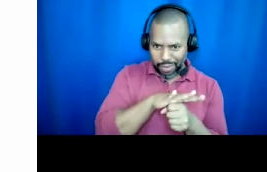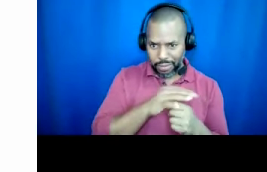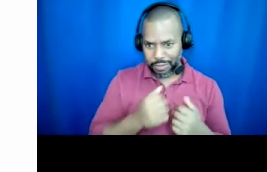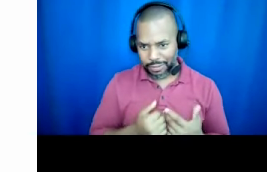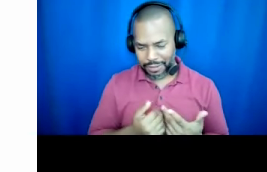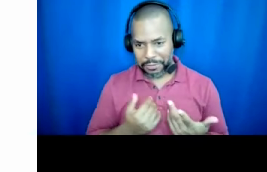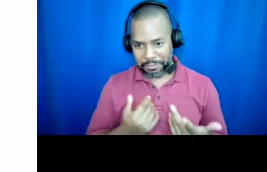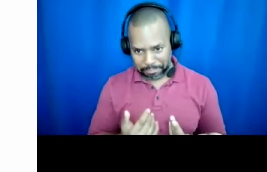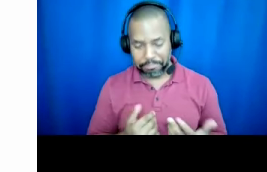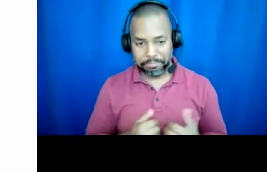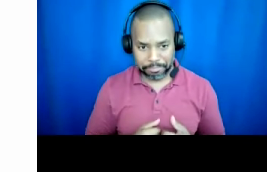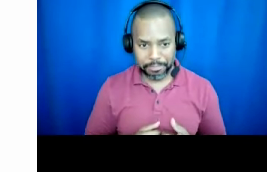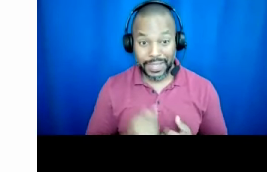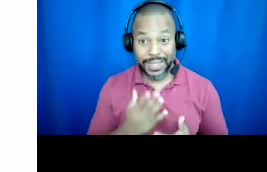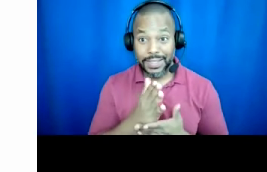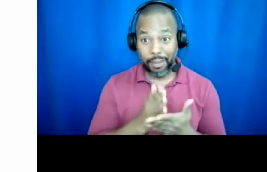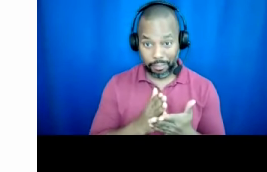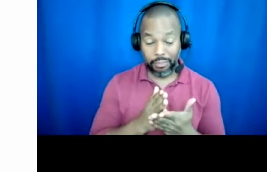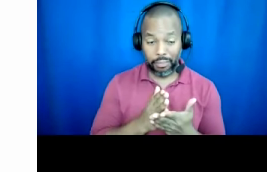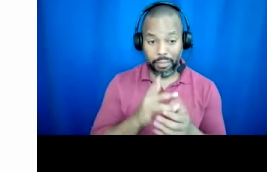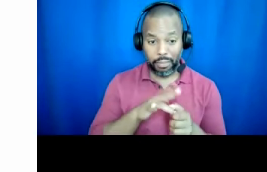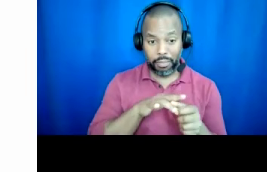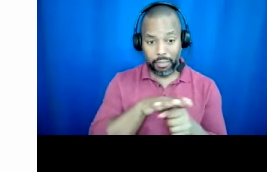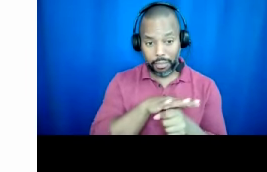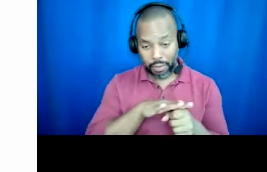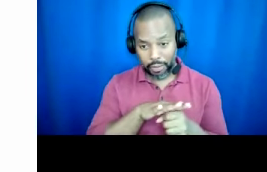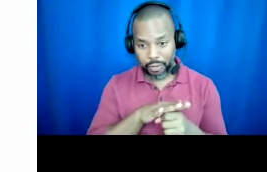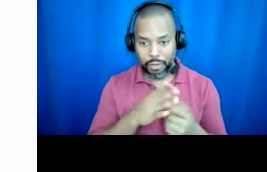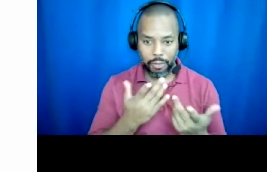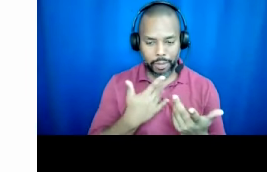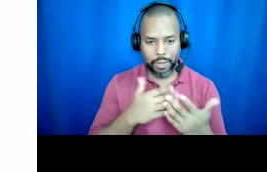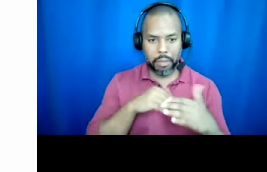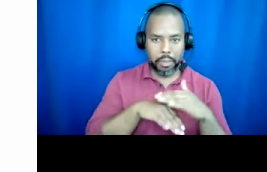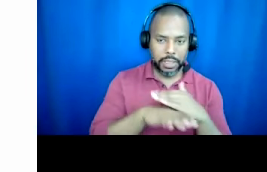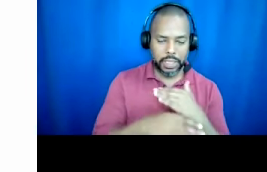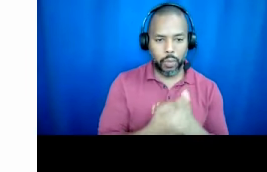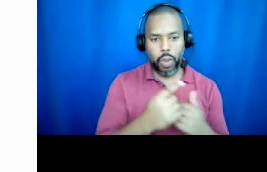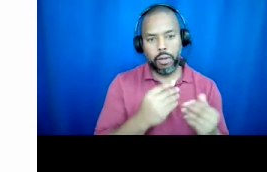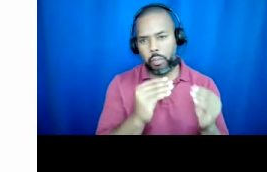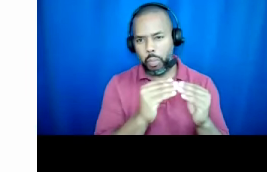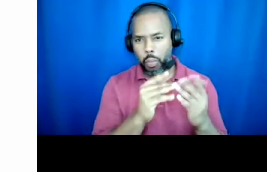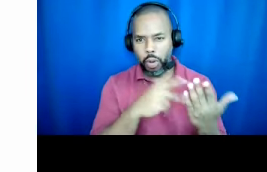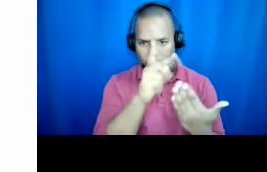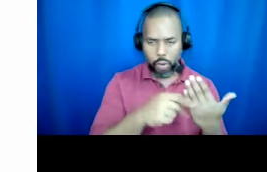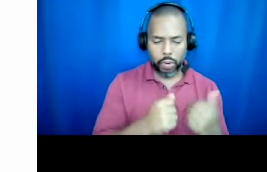Some areas, you know, that might be accessed by one of our programs might be positively affected.